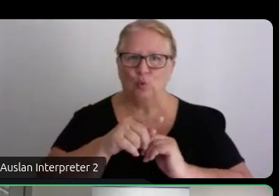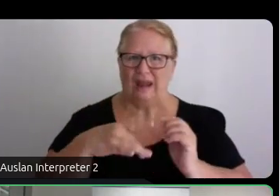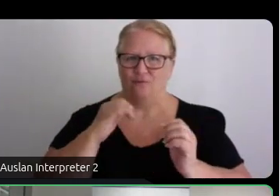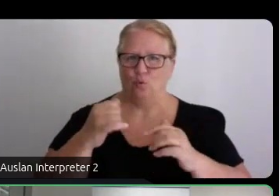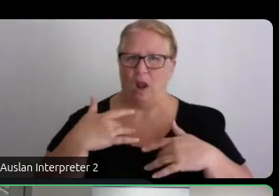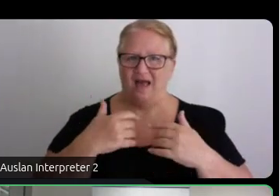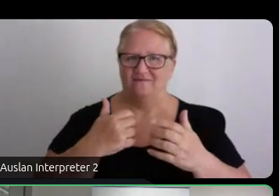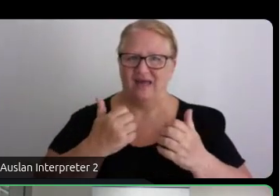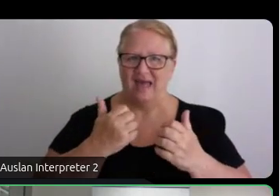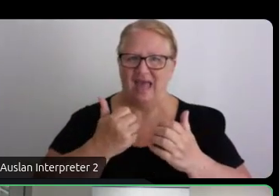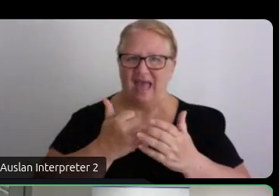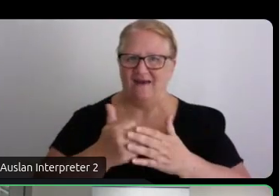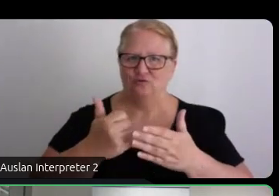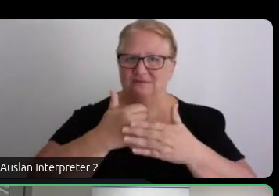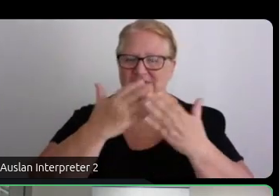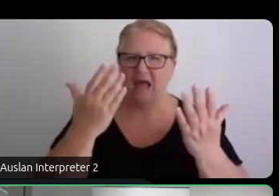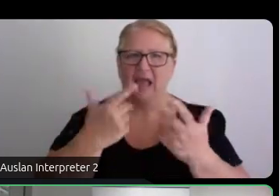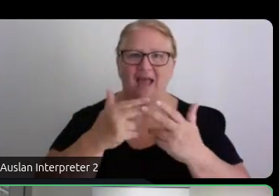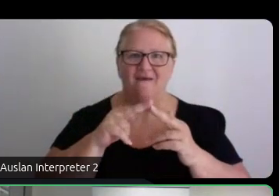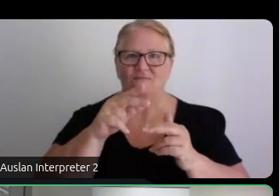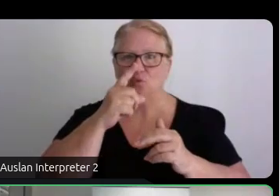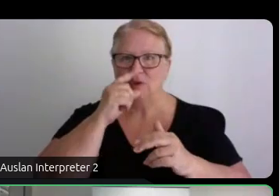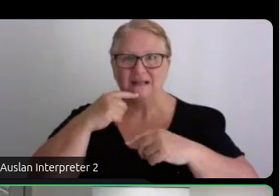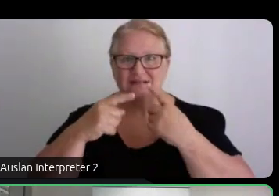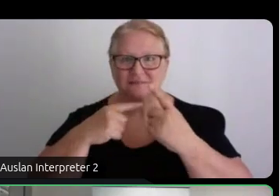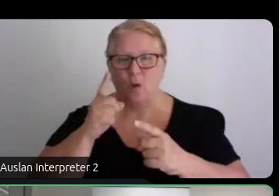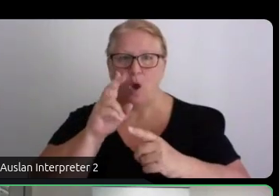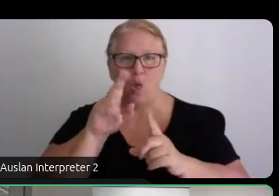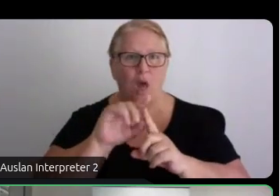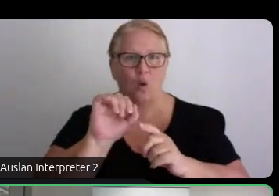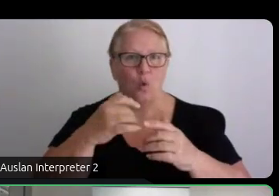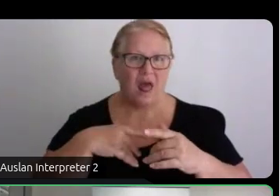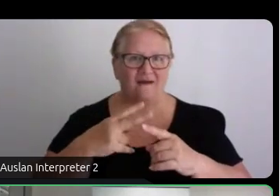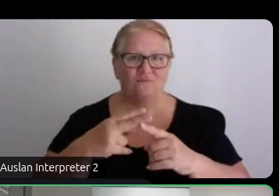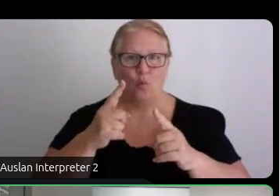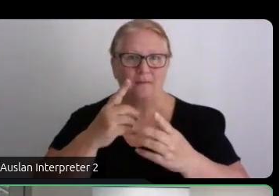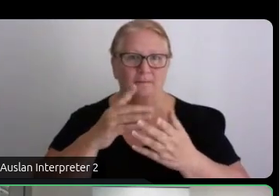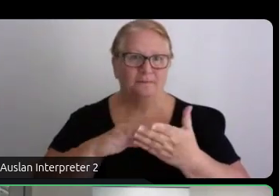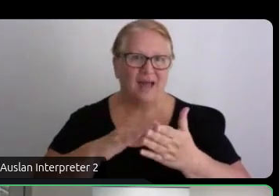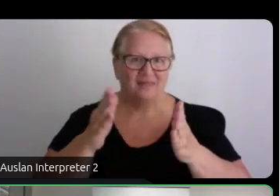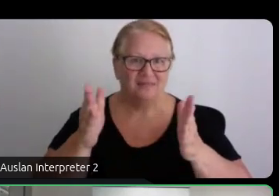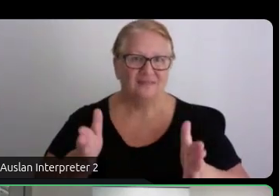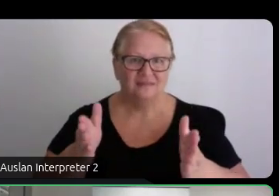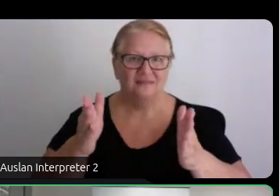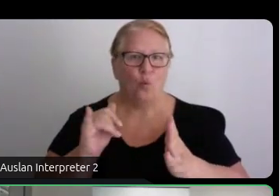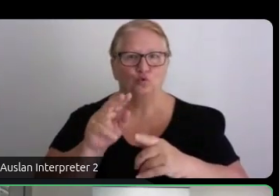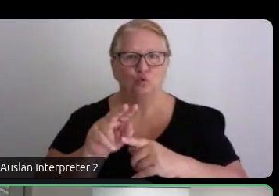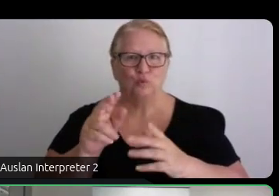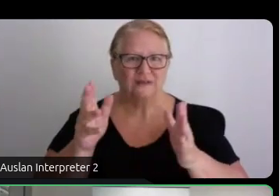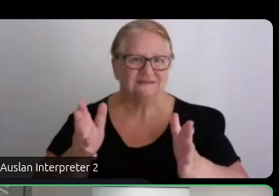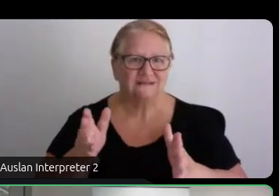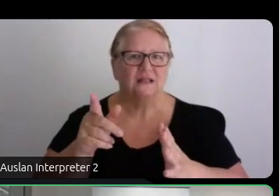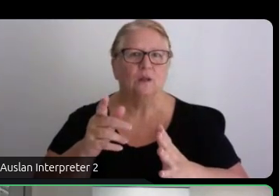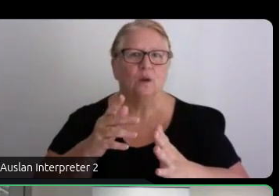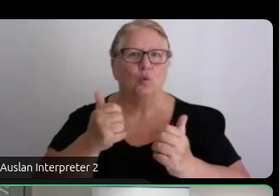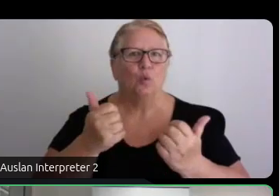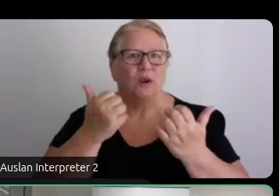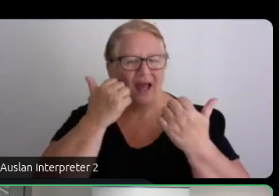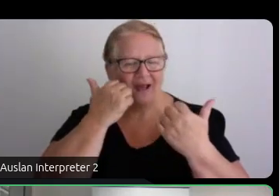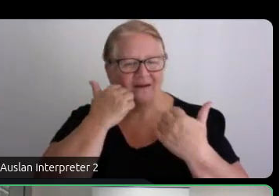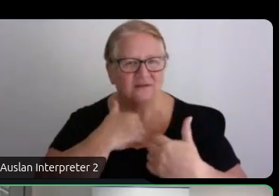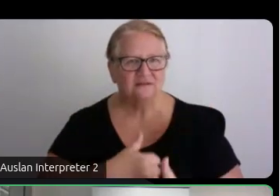like what a month or fortnight of your life looks like that's really compelling evidence